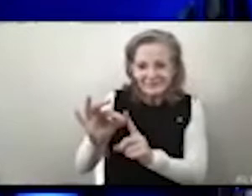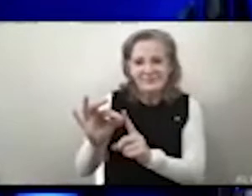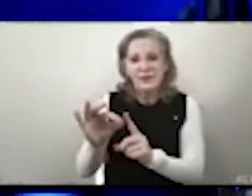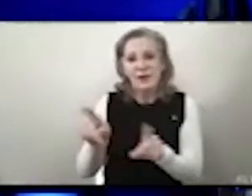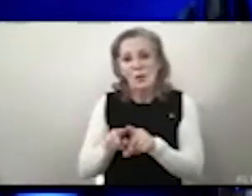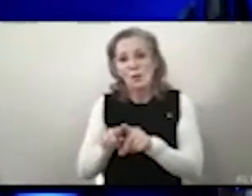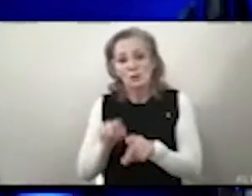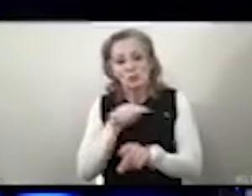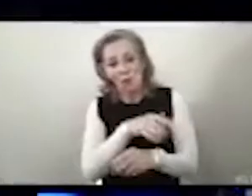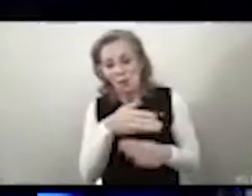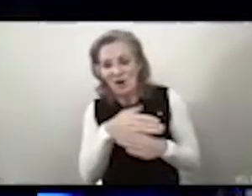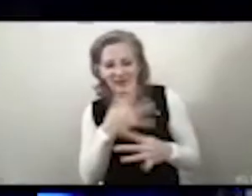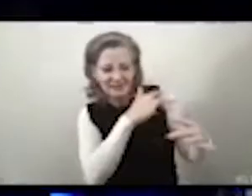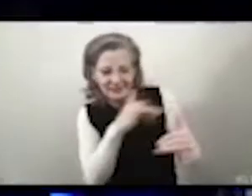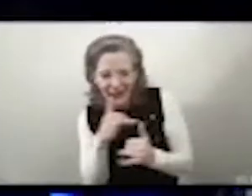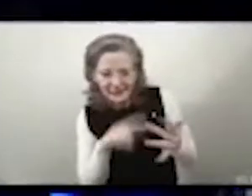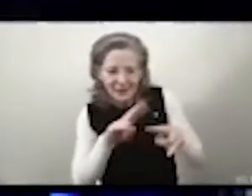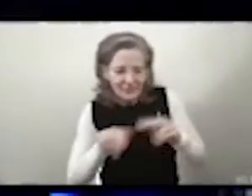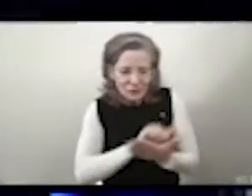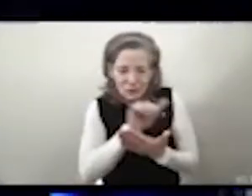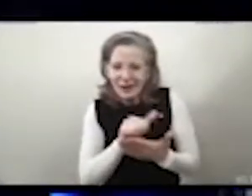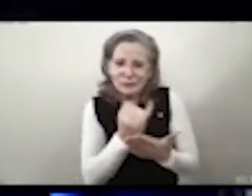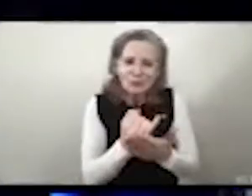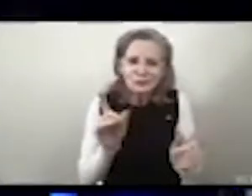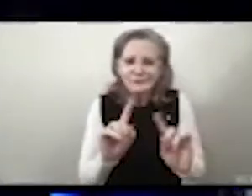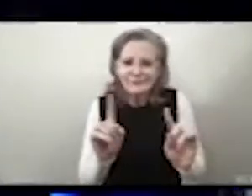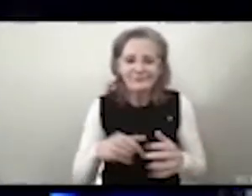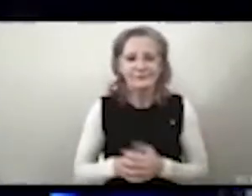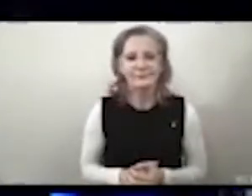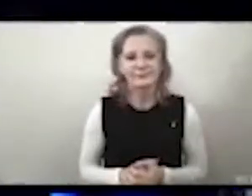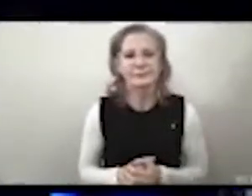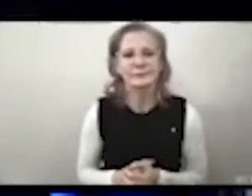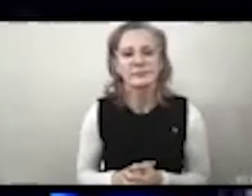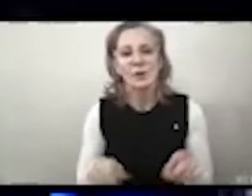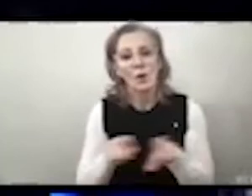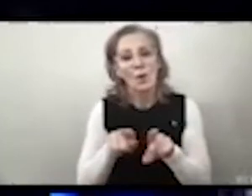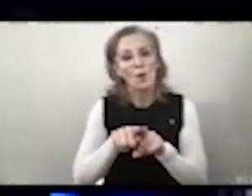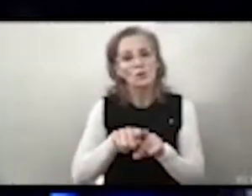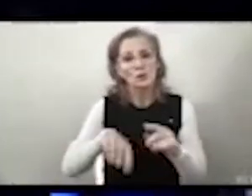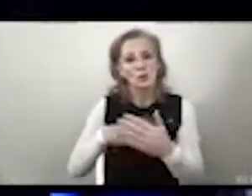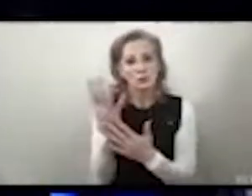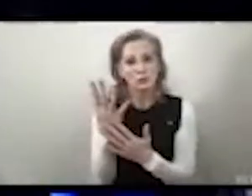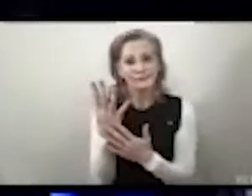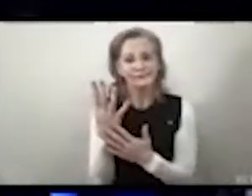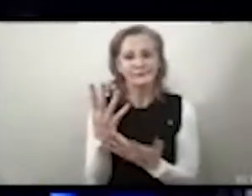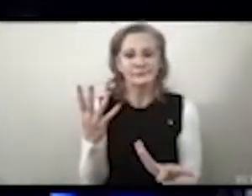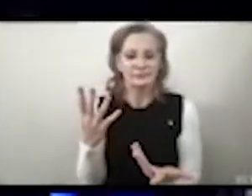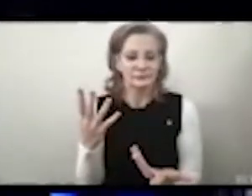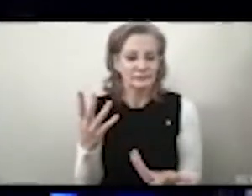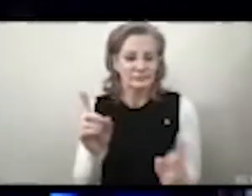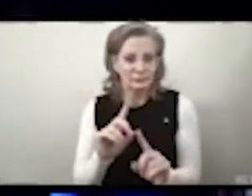The Commission also recommends developing a repository where case studies of effective change and learning can be shared.